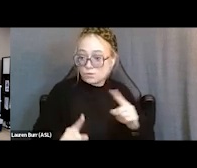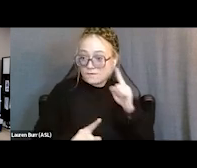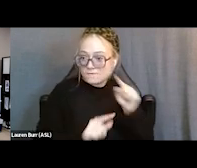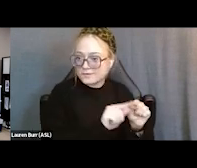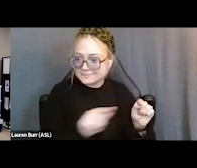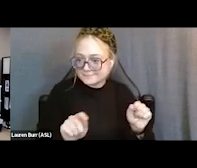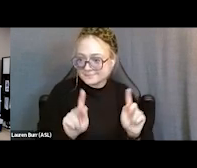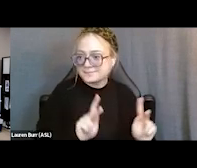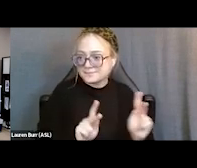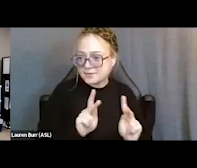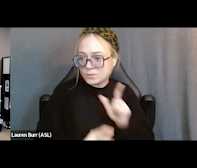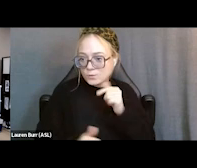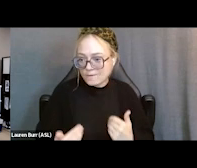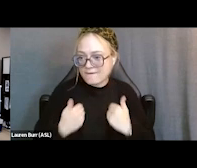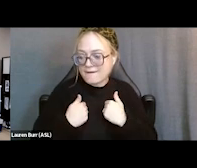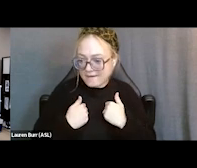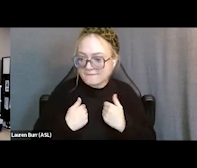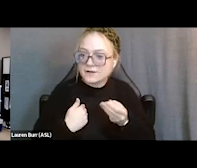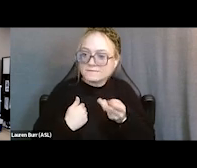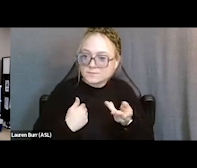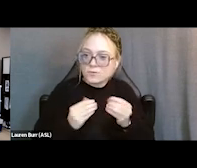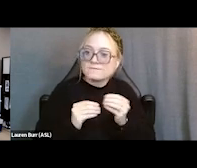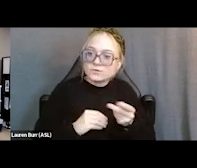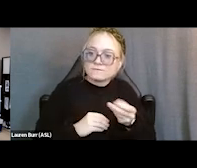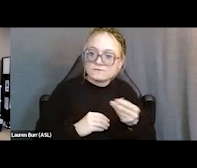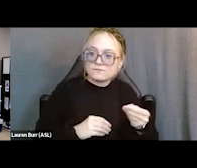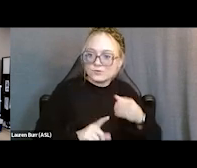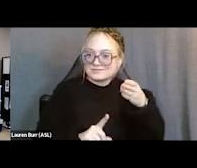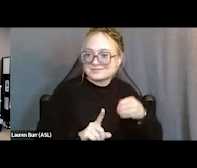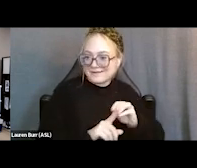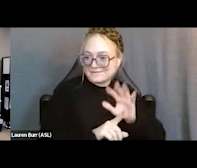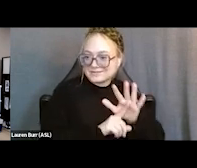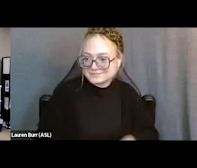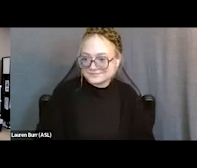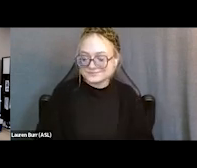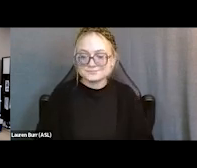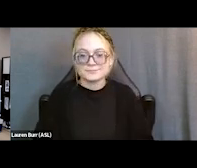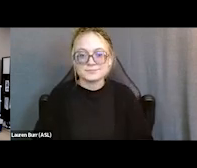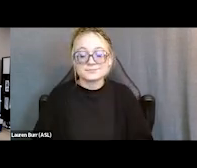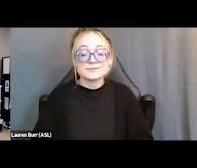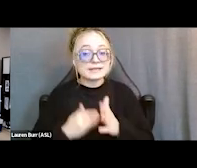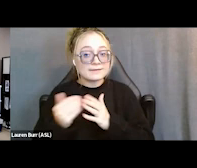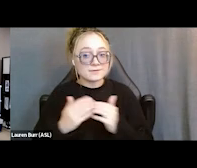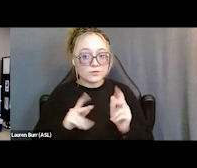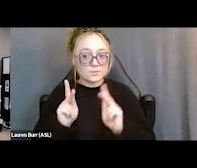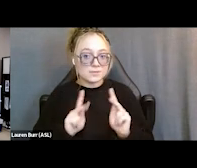that have fewer and fewer side effects. Even though people may be adherent to the medication,